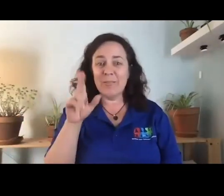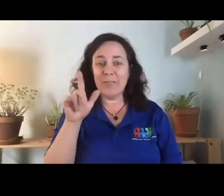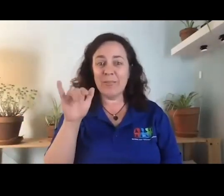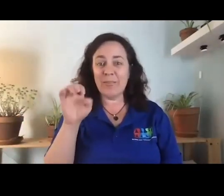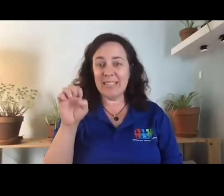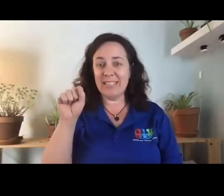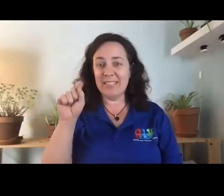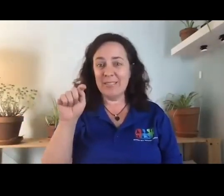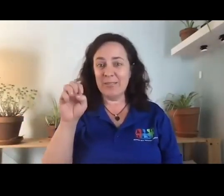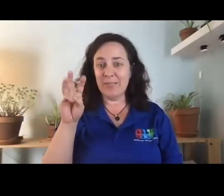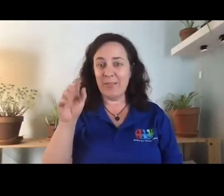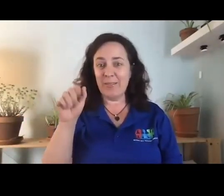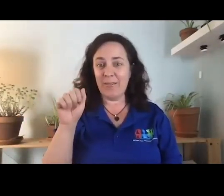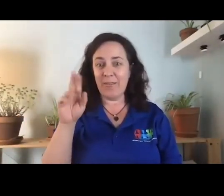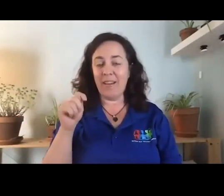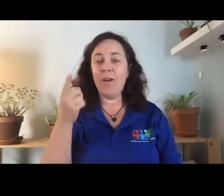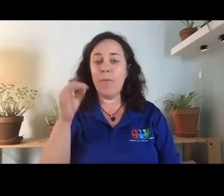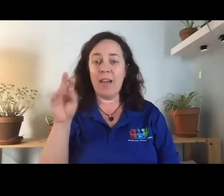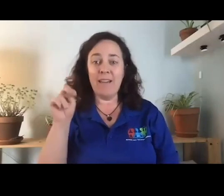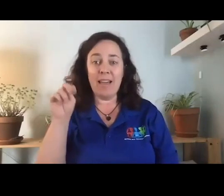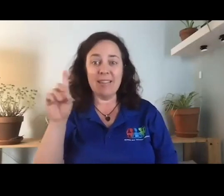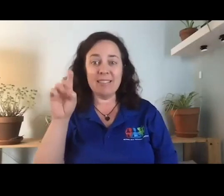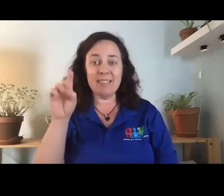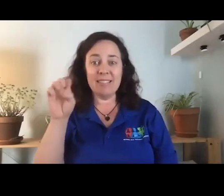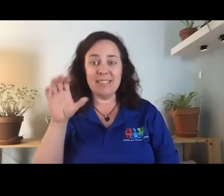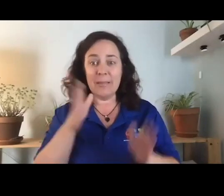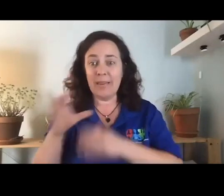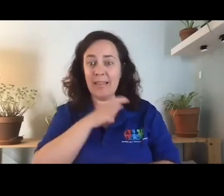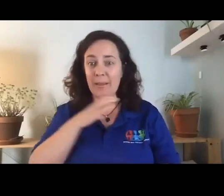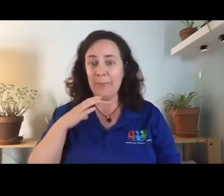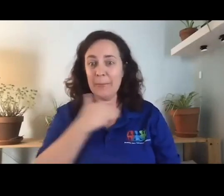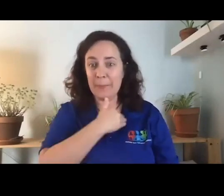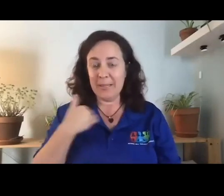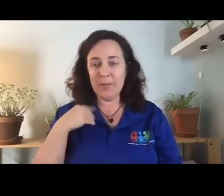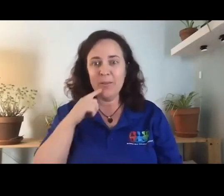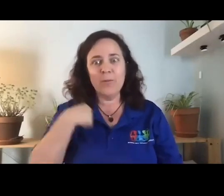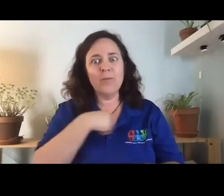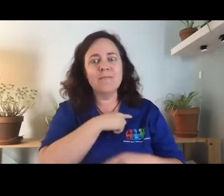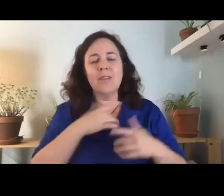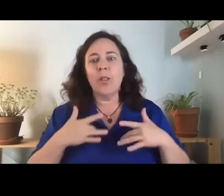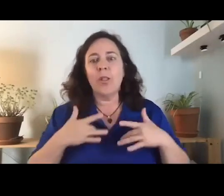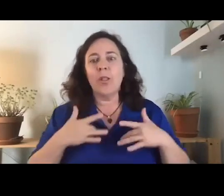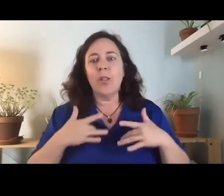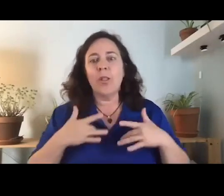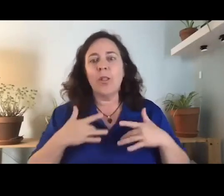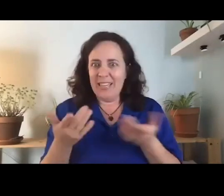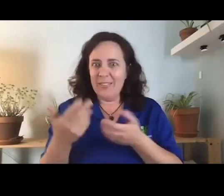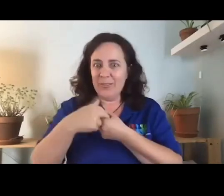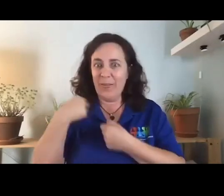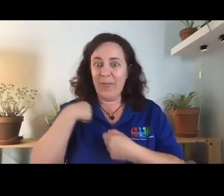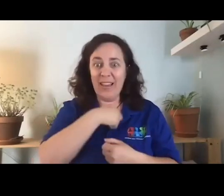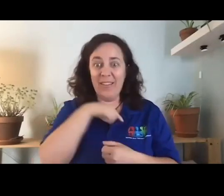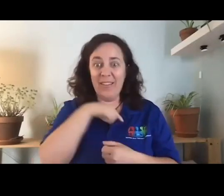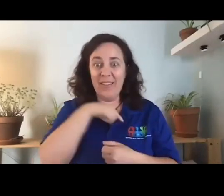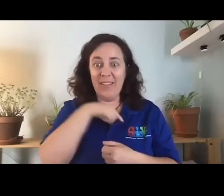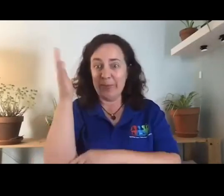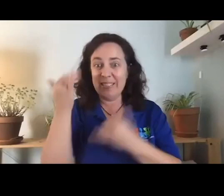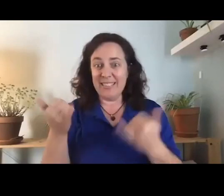My name is Julie and I'm one of the planning committees and we are thrilled to have you